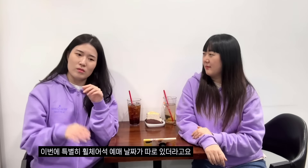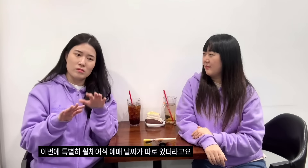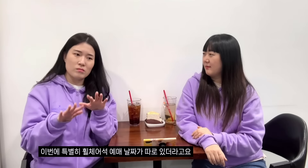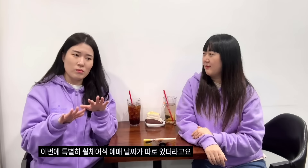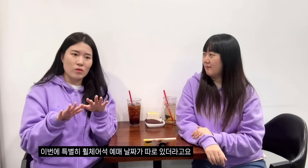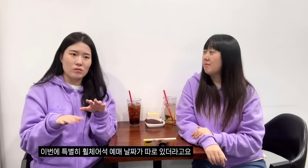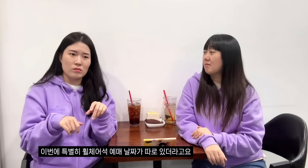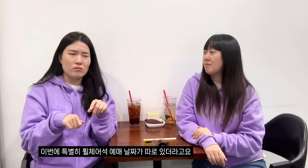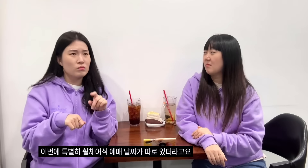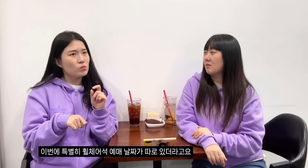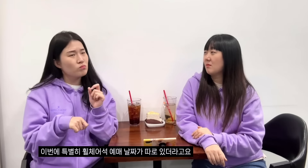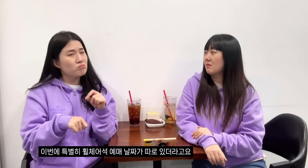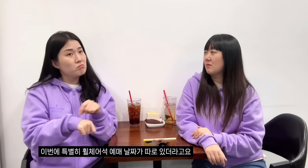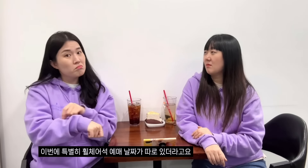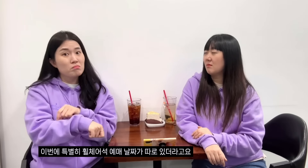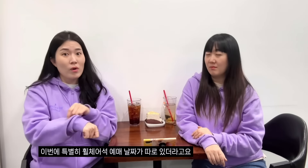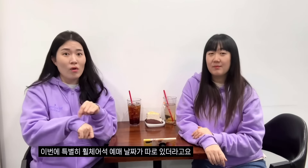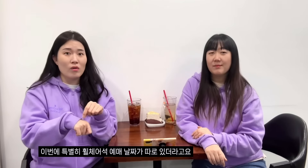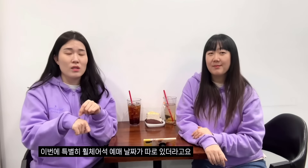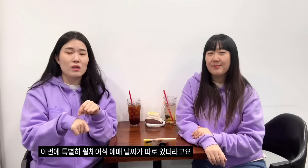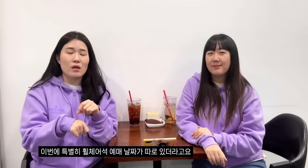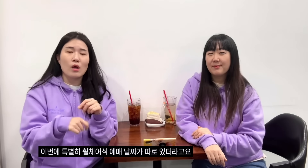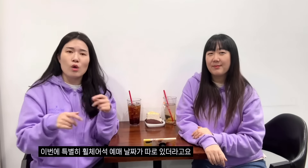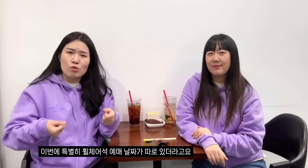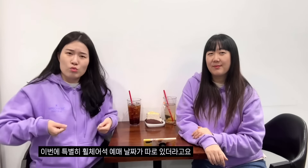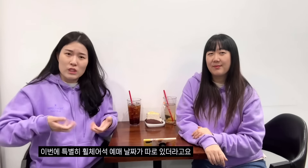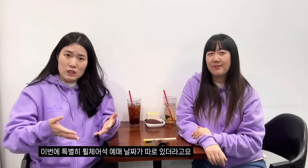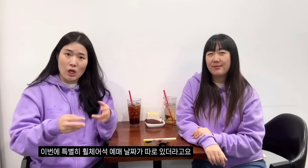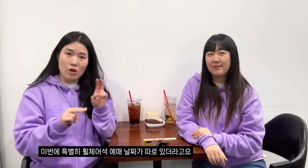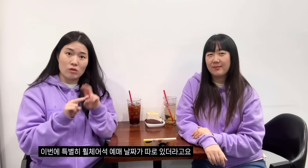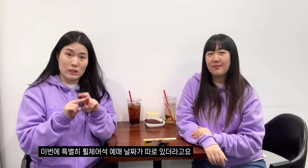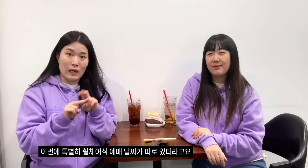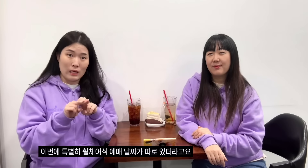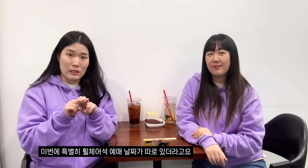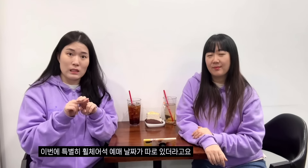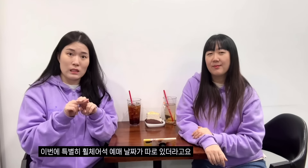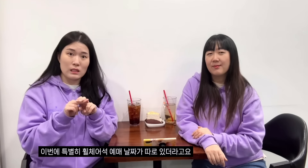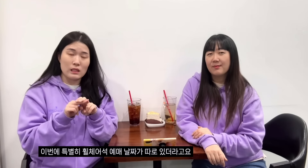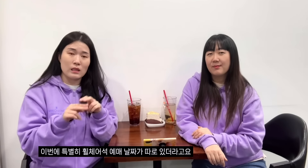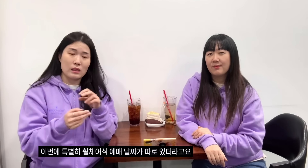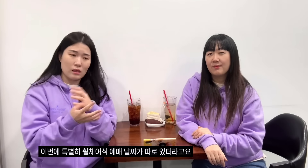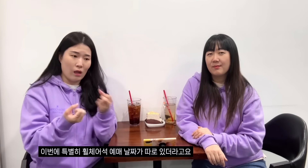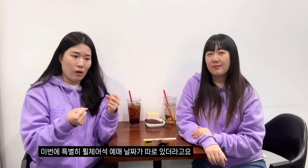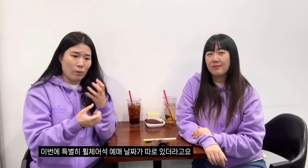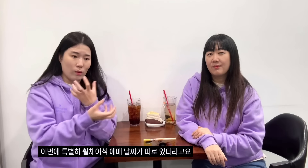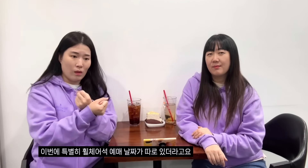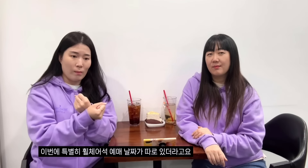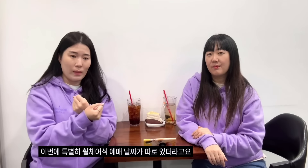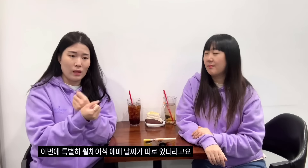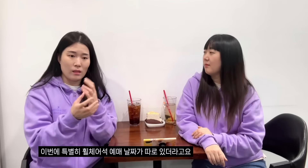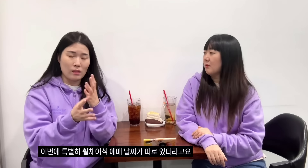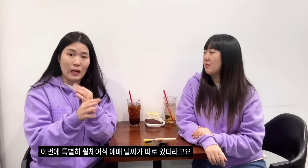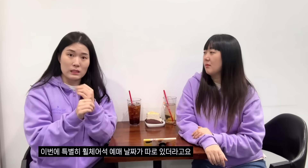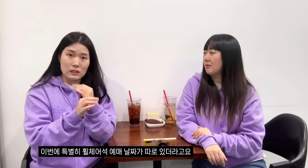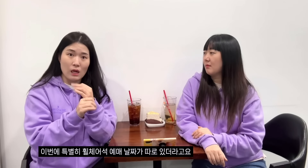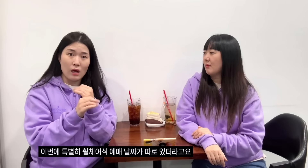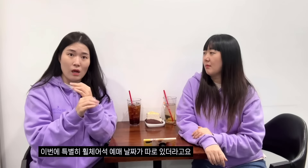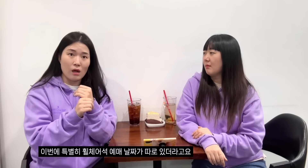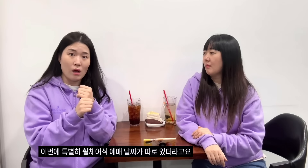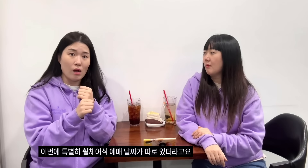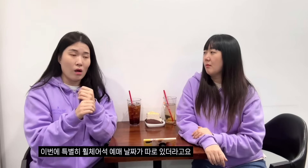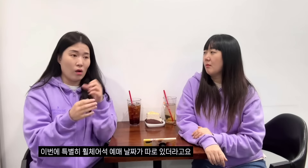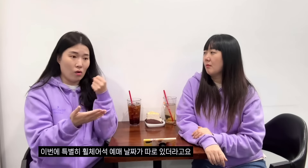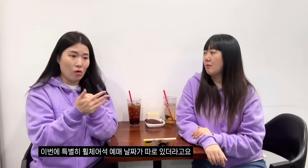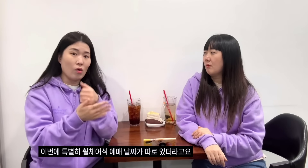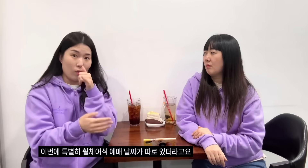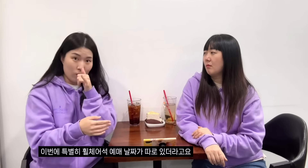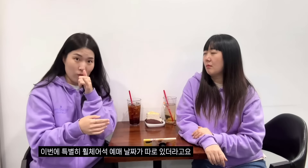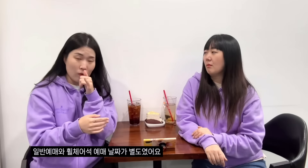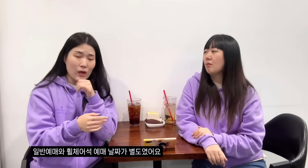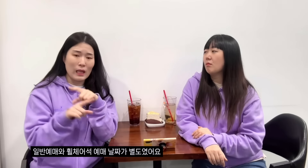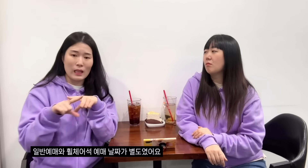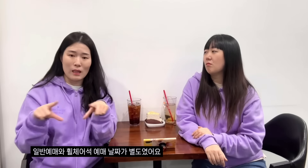there is a special date for wheelchair seat reservations.